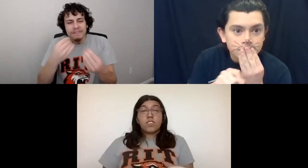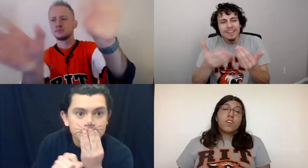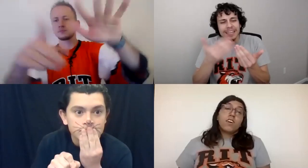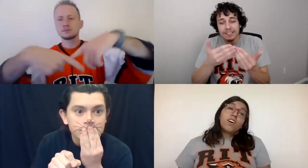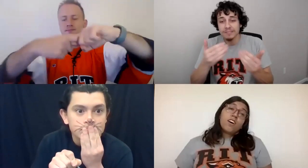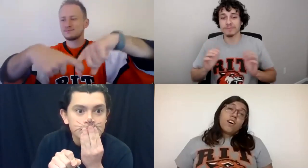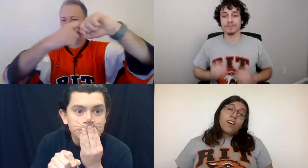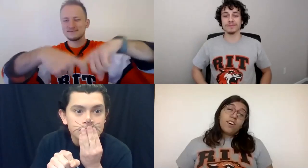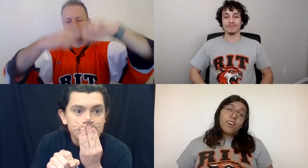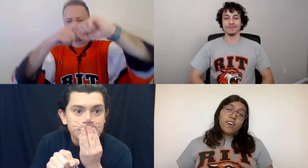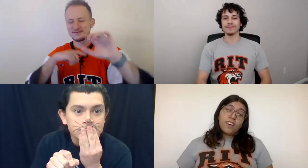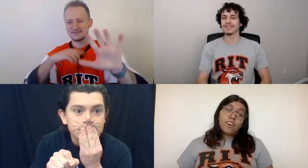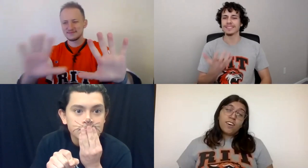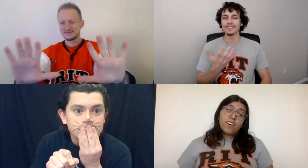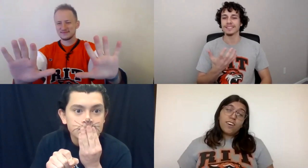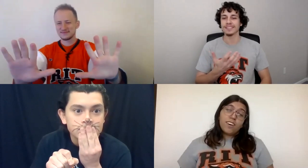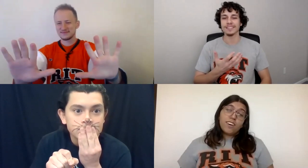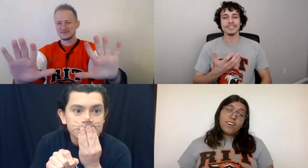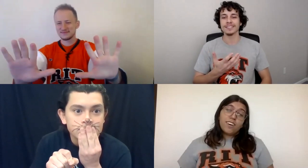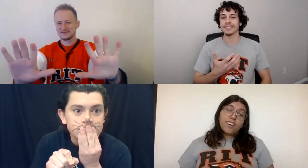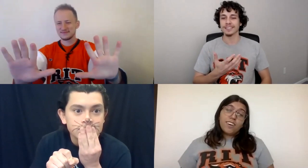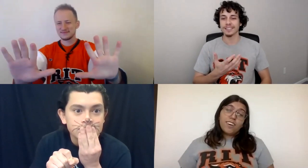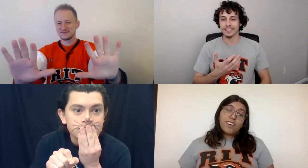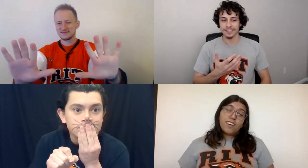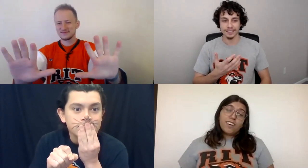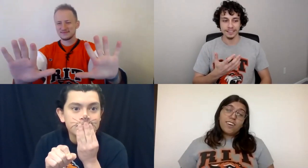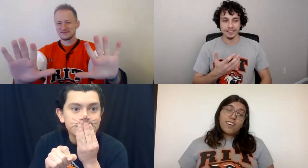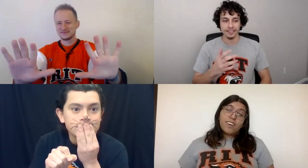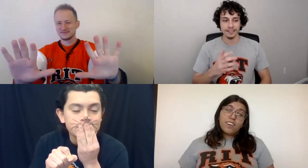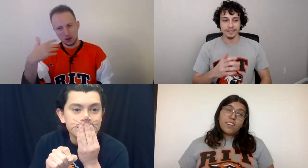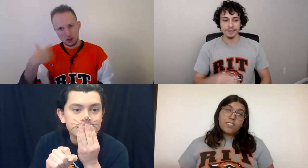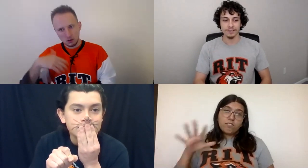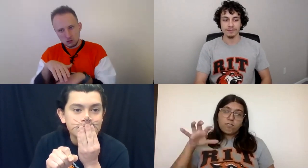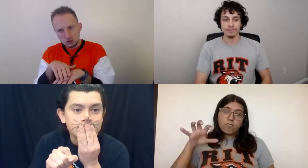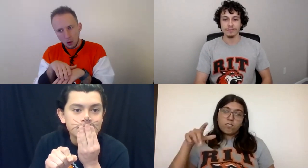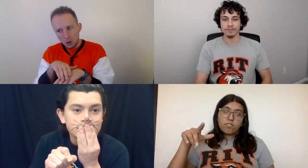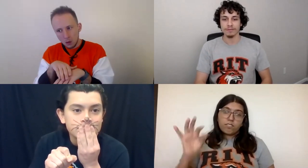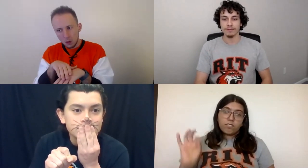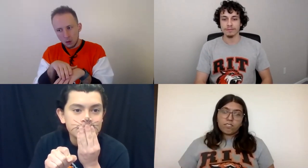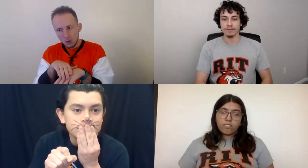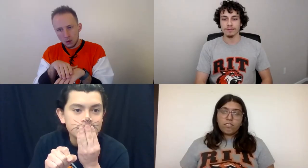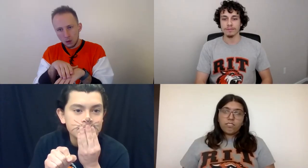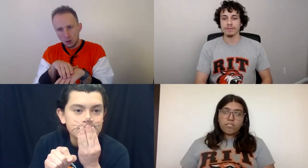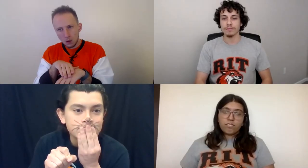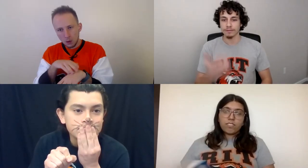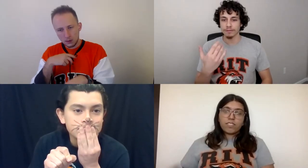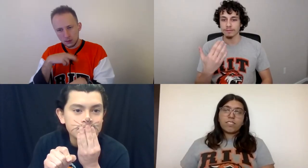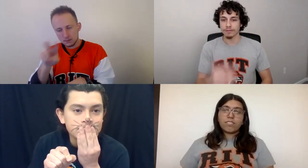Matt: Hold on, hold on. This story is too slow for me.